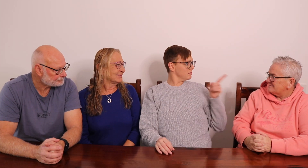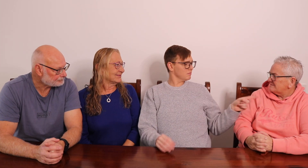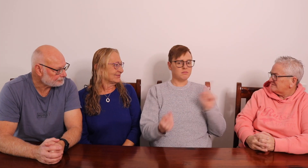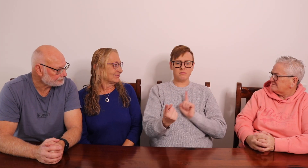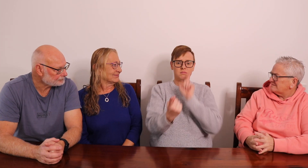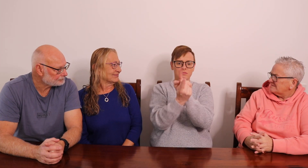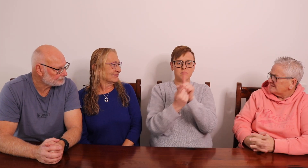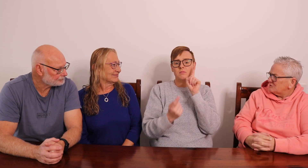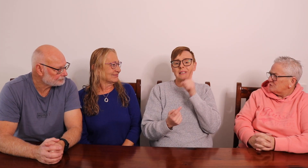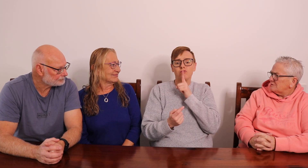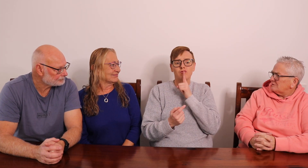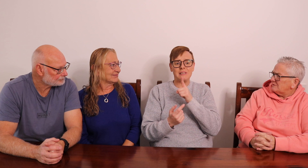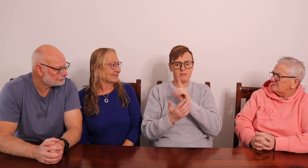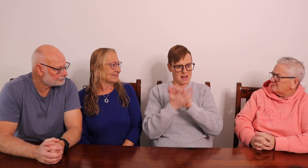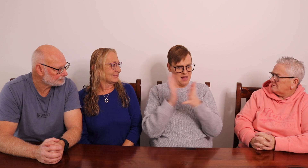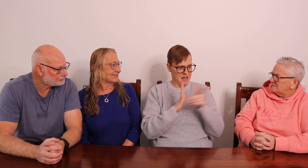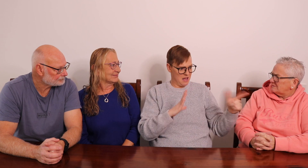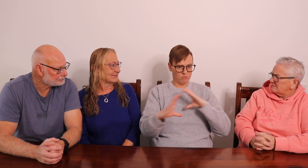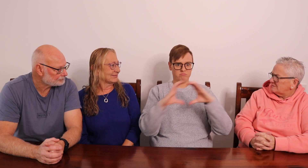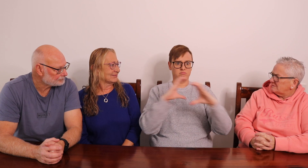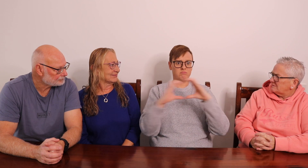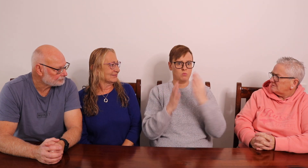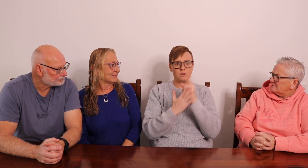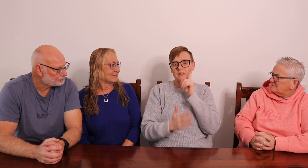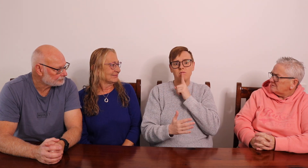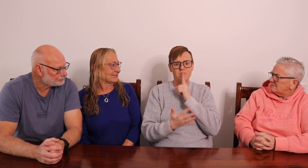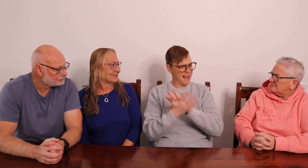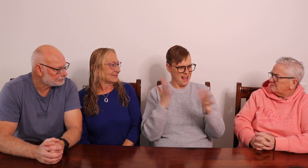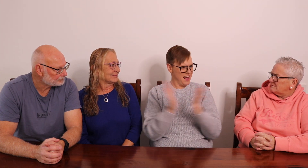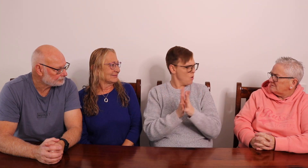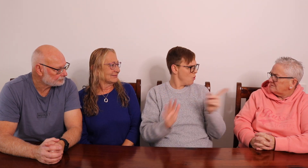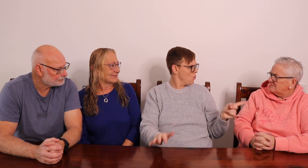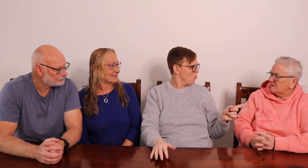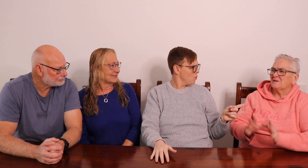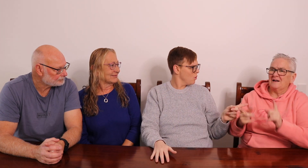When you meet hearing people, how do you communicate with them? How?